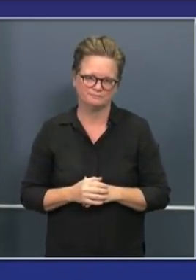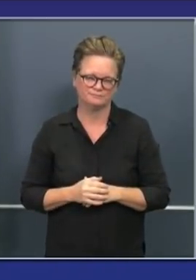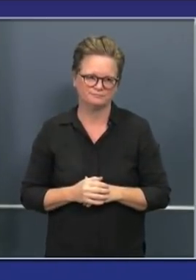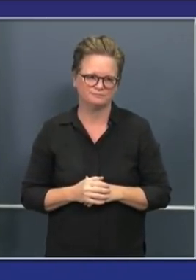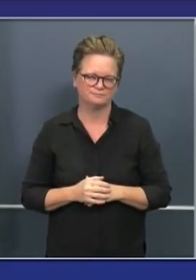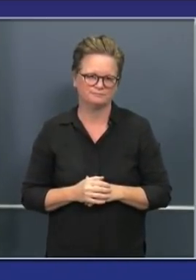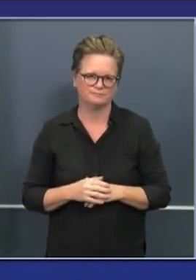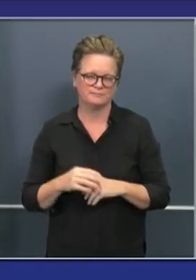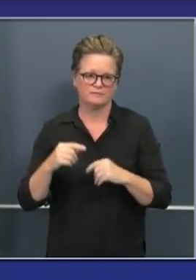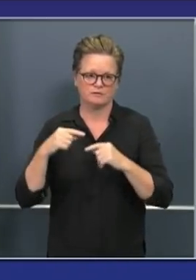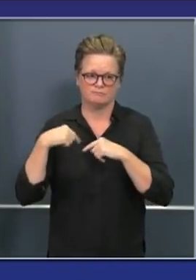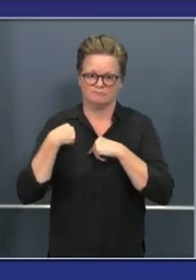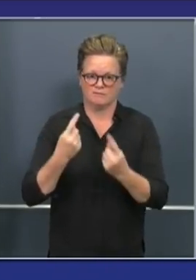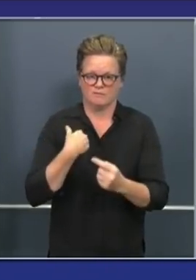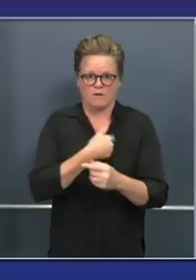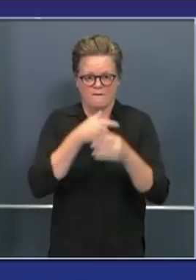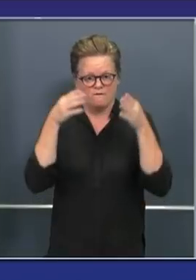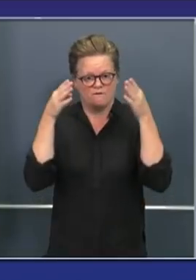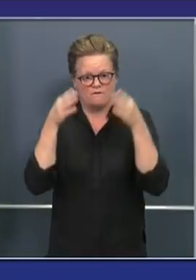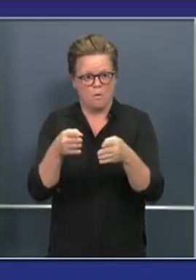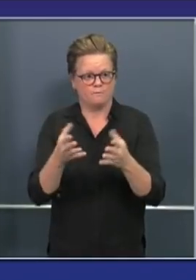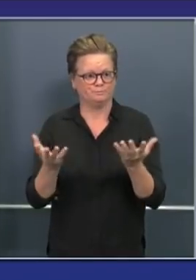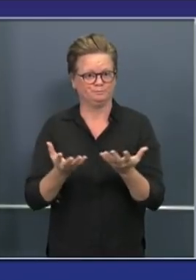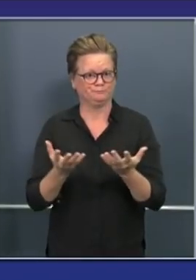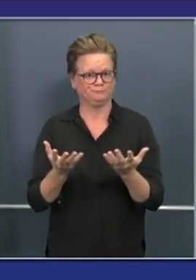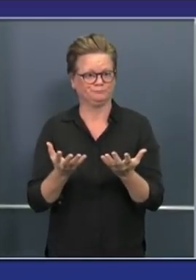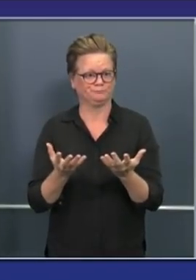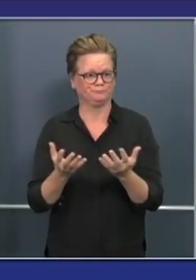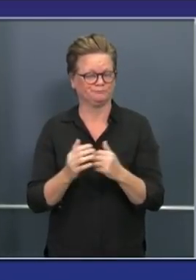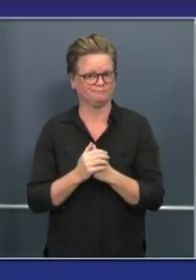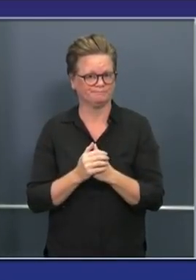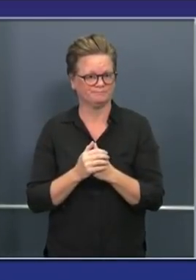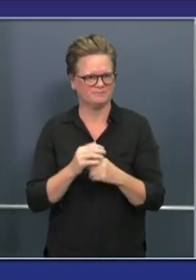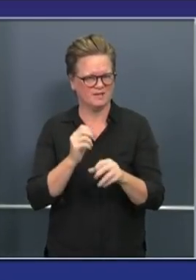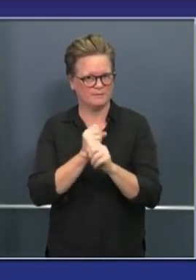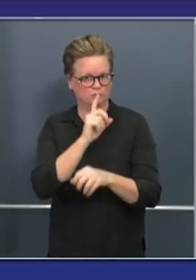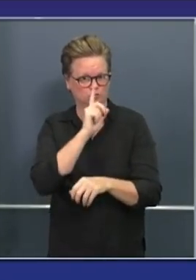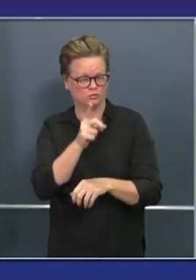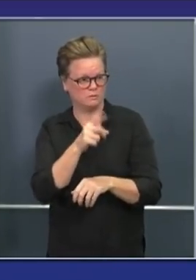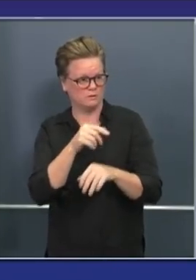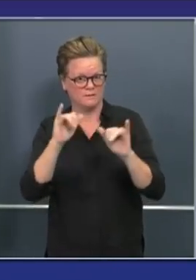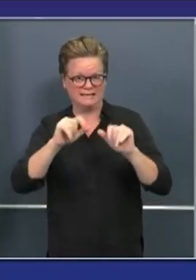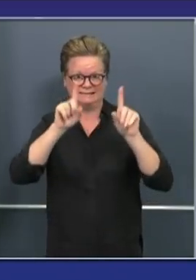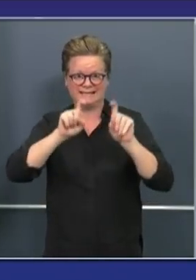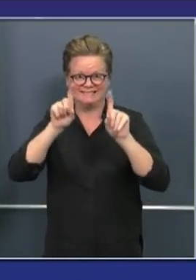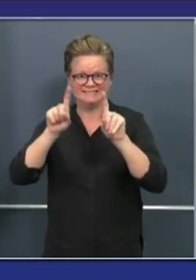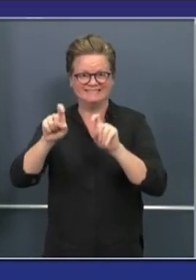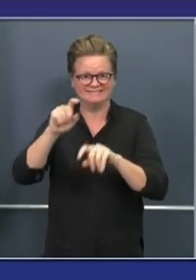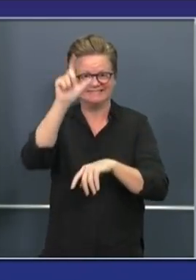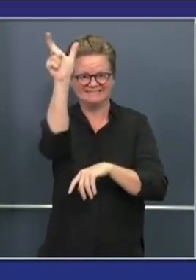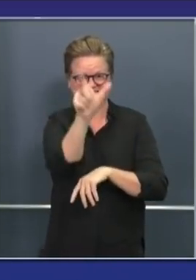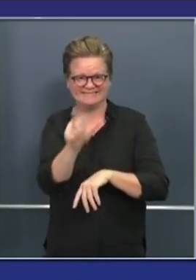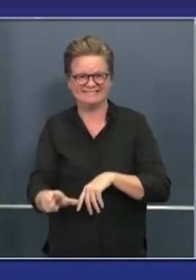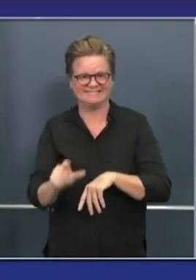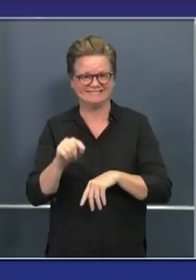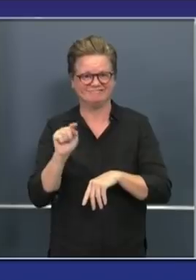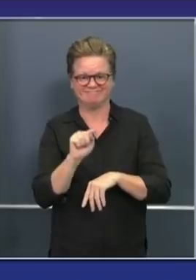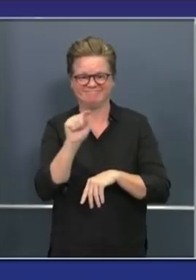EFFECTIVELY MANAGE OUR WAY THROUGH THIS PANDEMIC. ACCORDINGLY, WE HAVE FOCUSED ON THE FOUNDATIONAL RESPONSIBILITY OF TESTING.